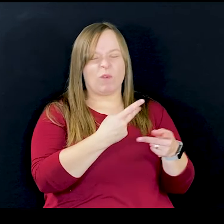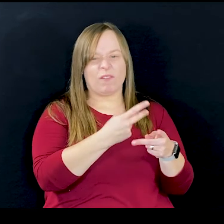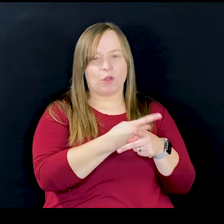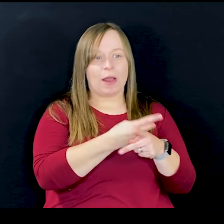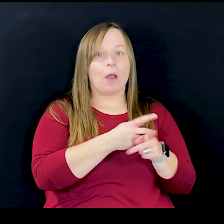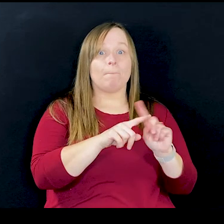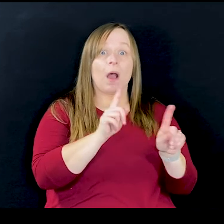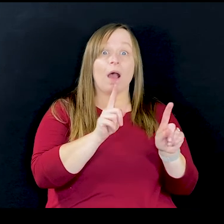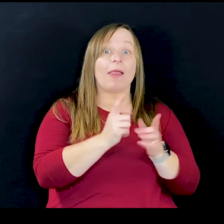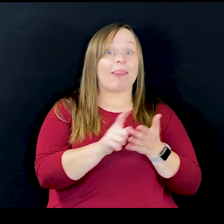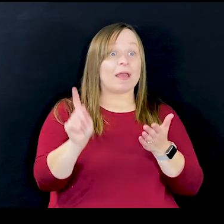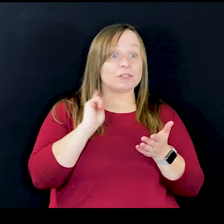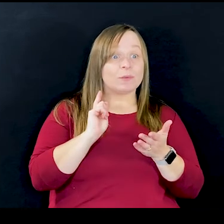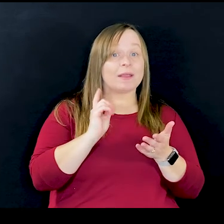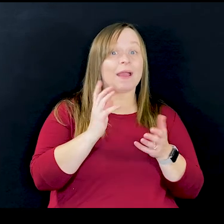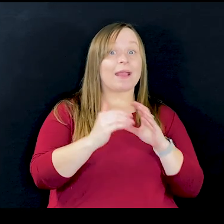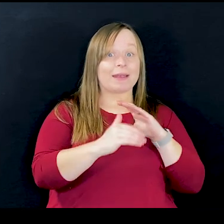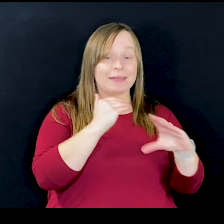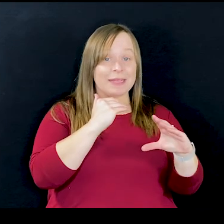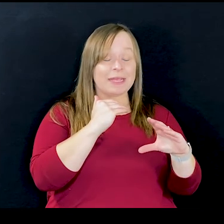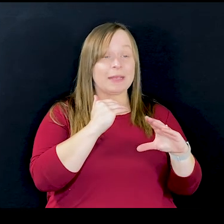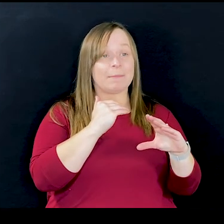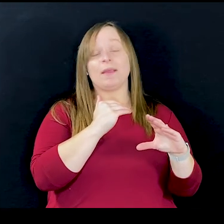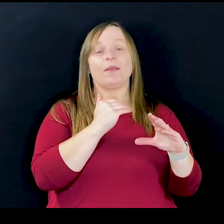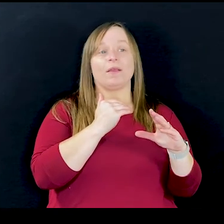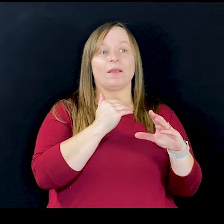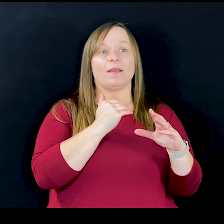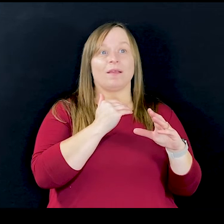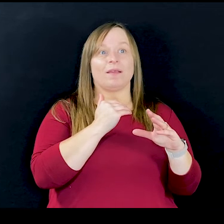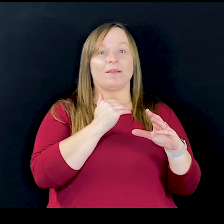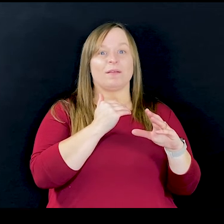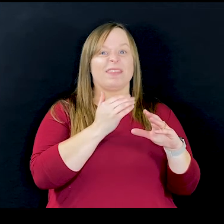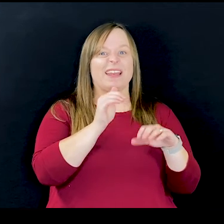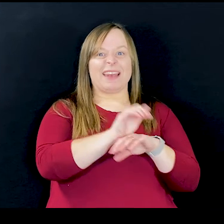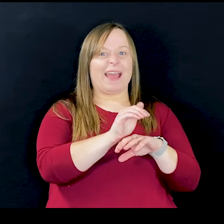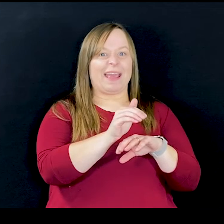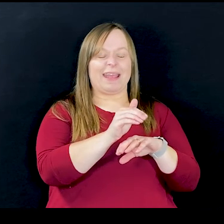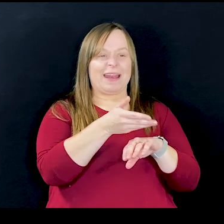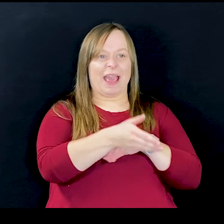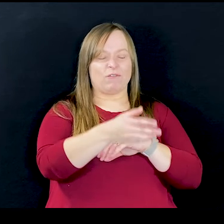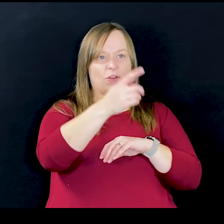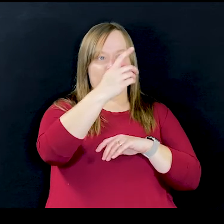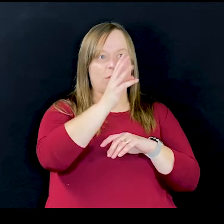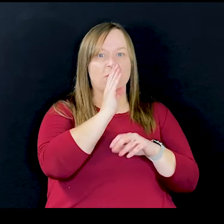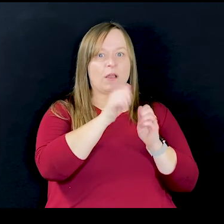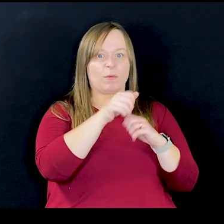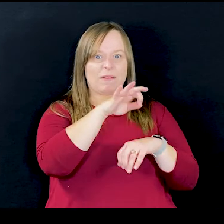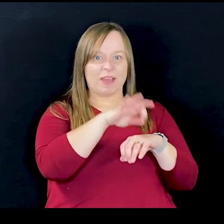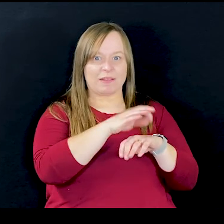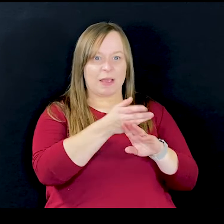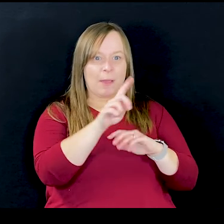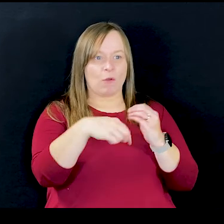But speaking of last week, I got an email as I was after-- probably the night after I was speaking to my fiancé.